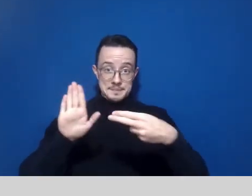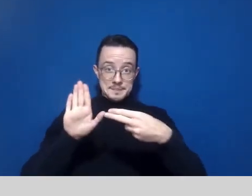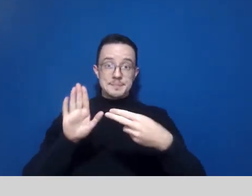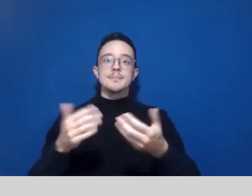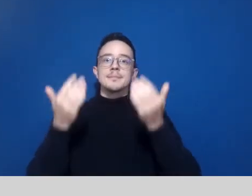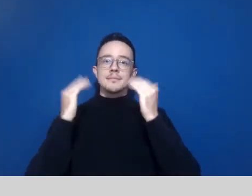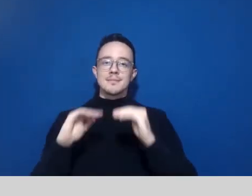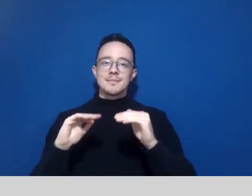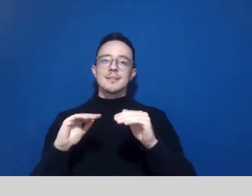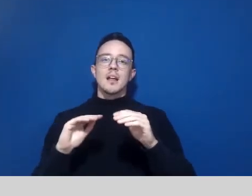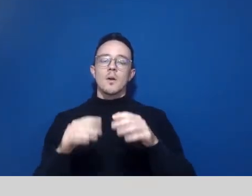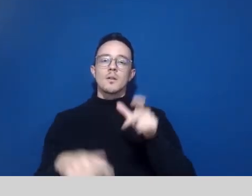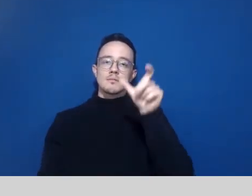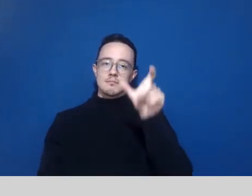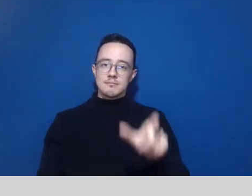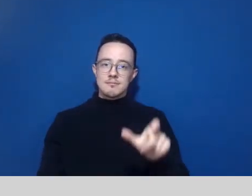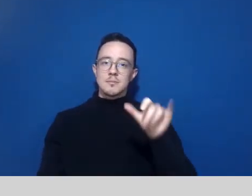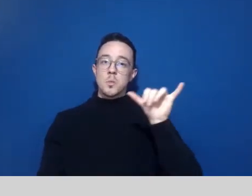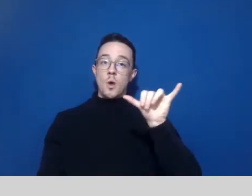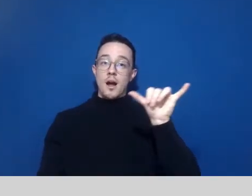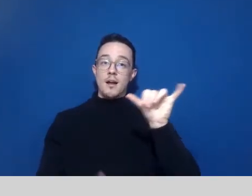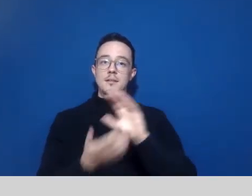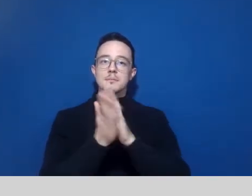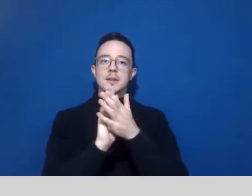And I'm gonna rename column Y to latitude.